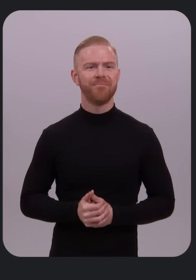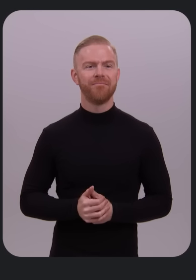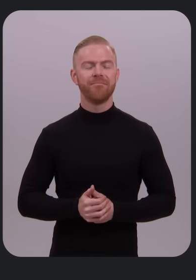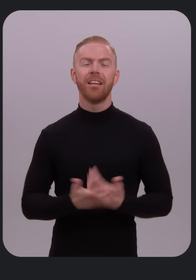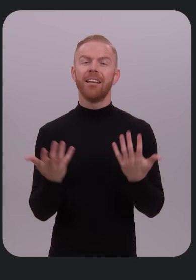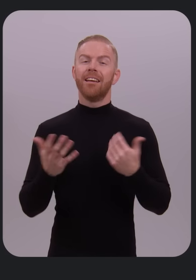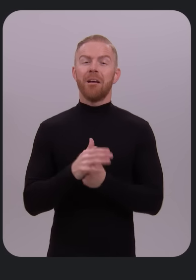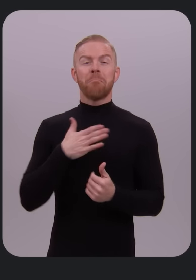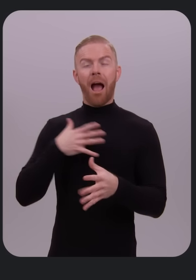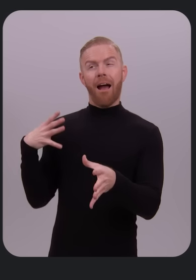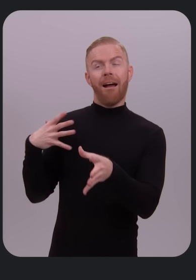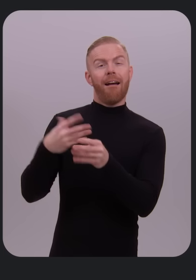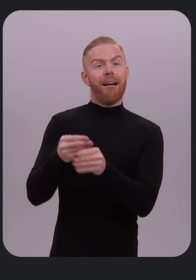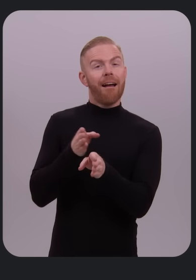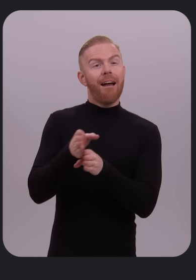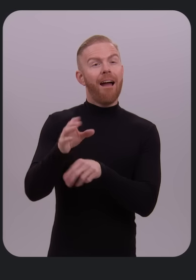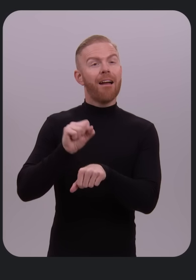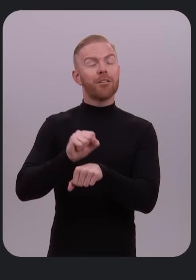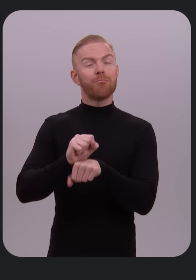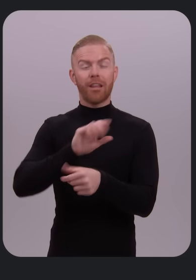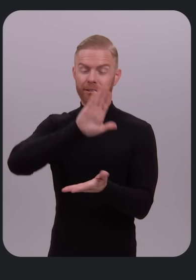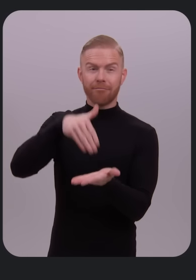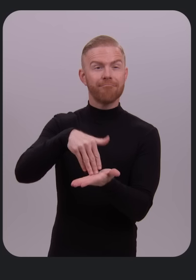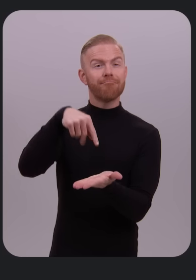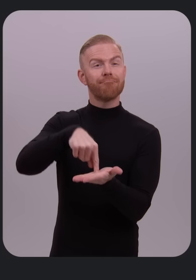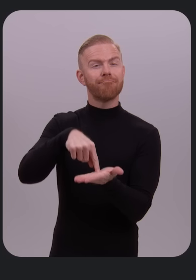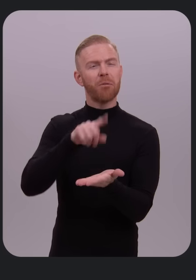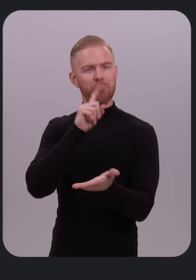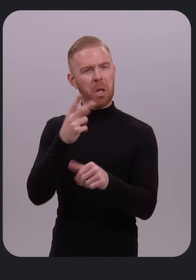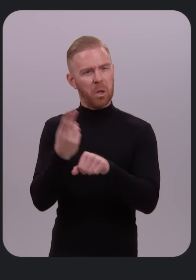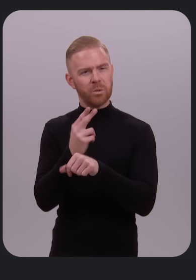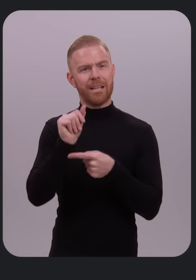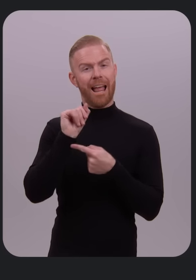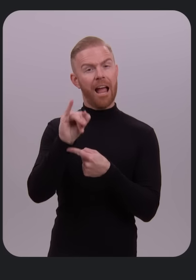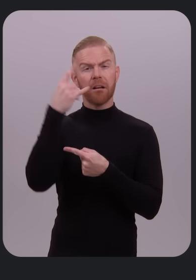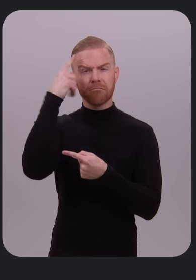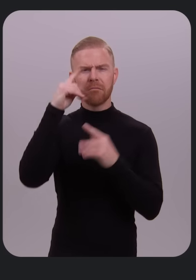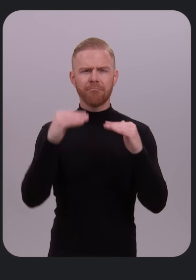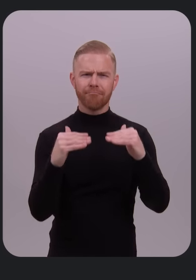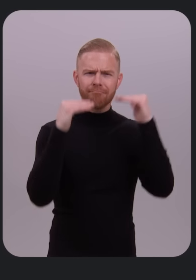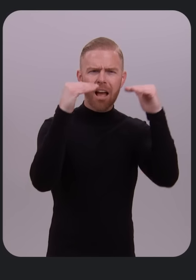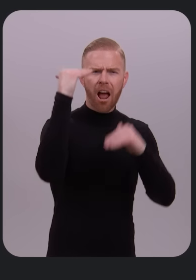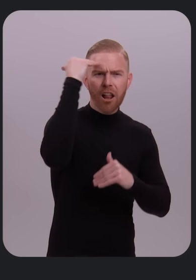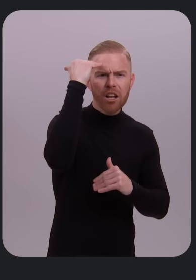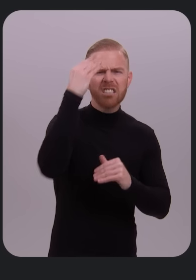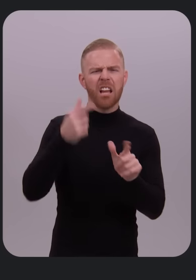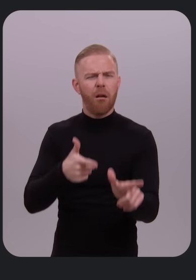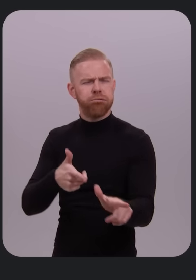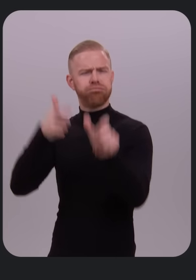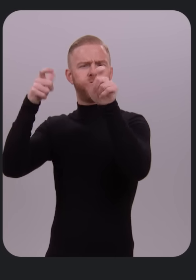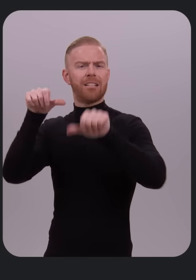My entire career, at its core, has been about using AI to advance knowledge and accelerate scientific discovery.